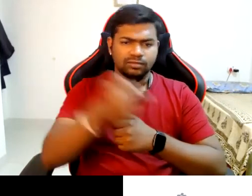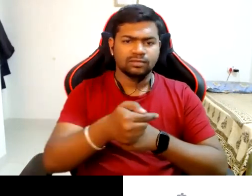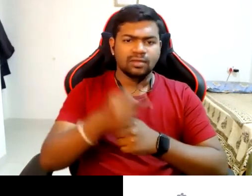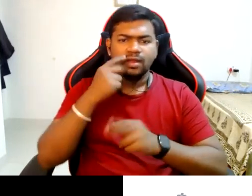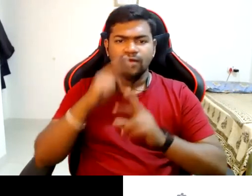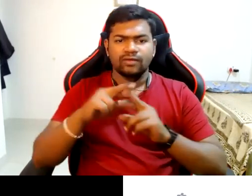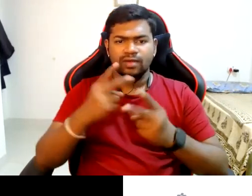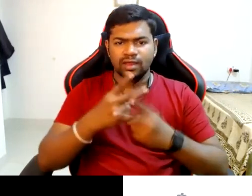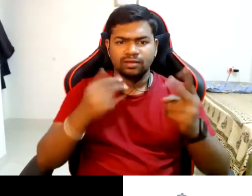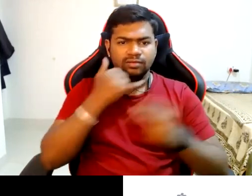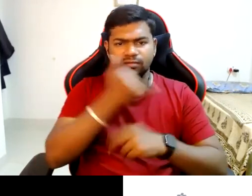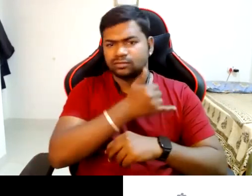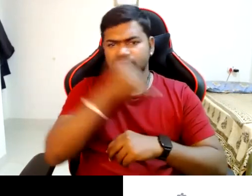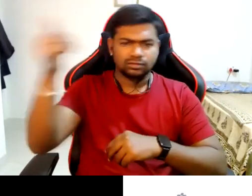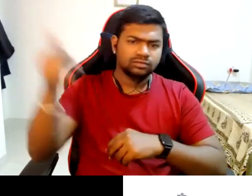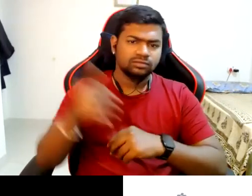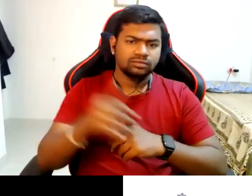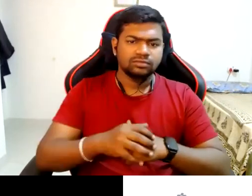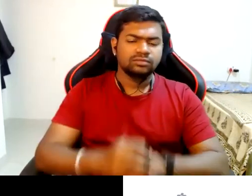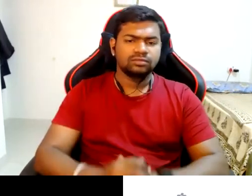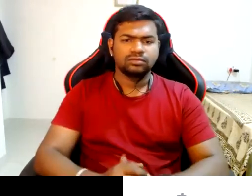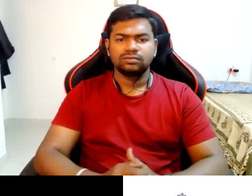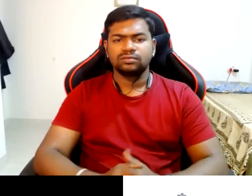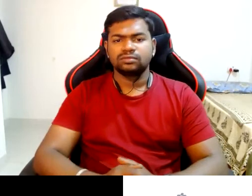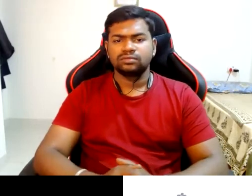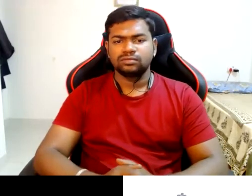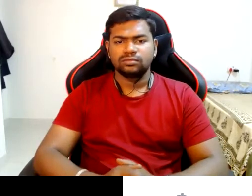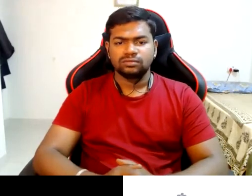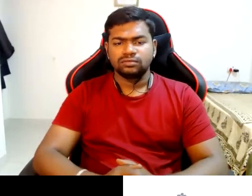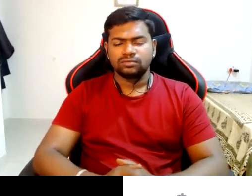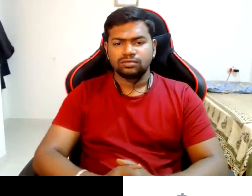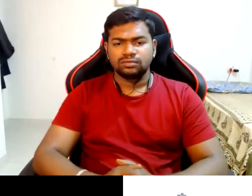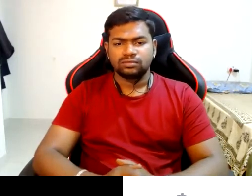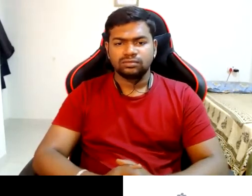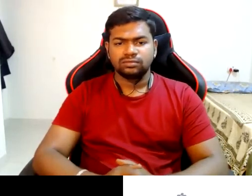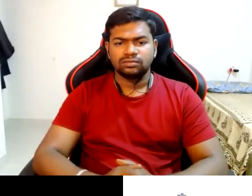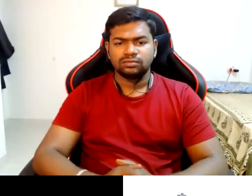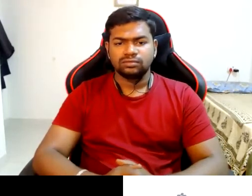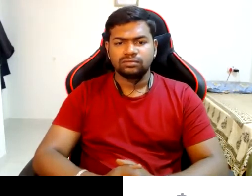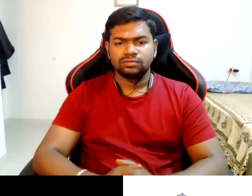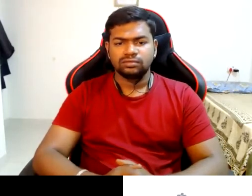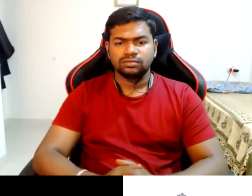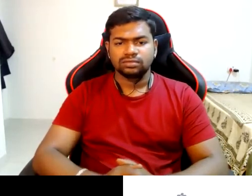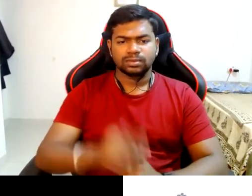called the call would go to him not to me. And then I wrote my experience and everything written on